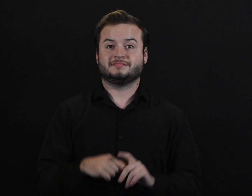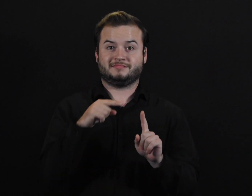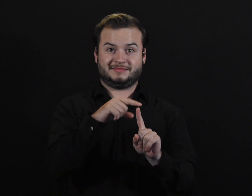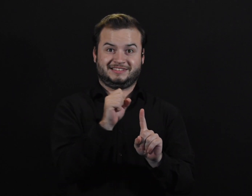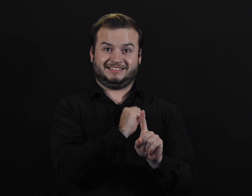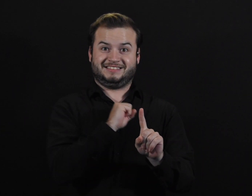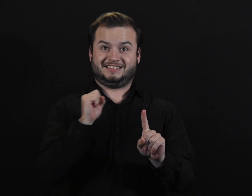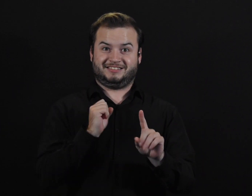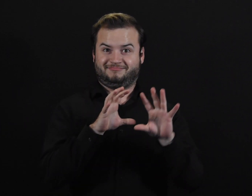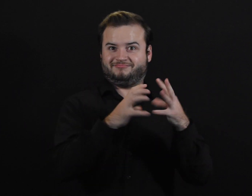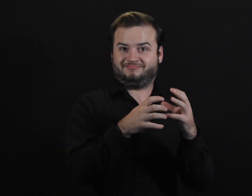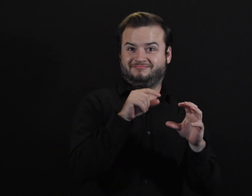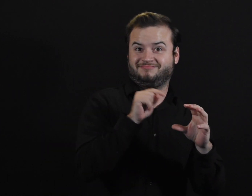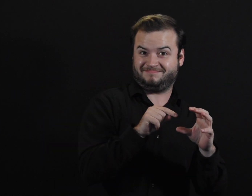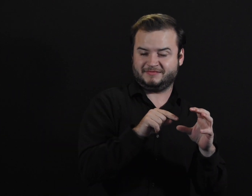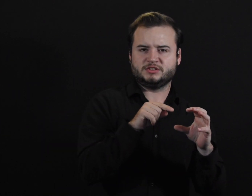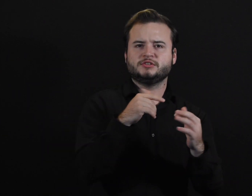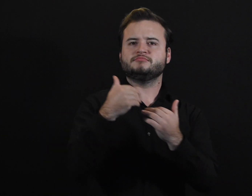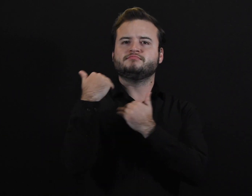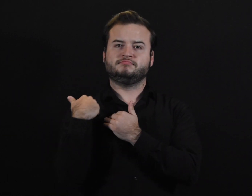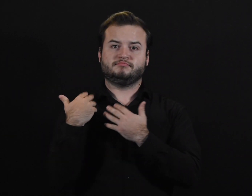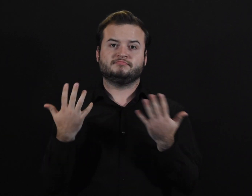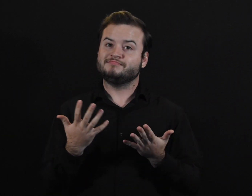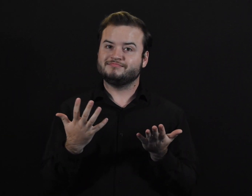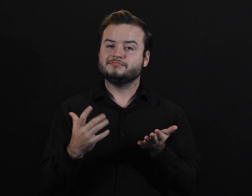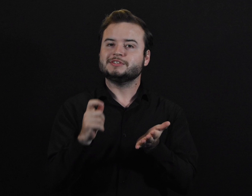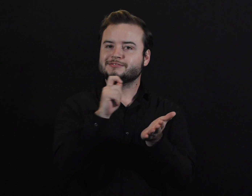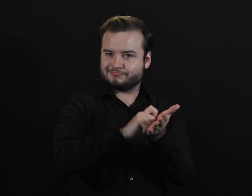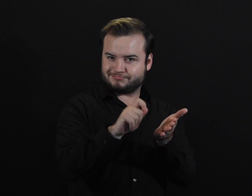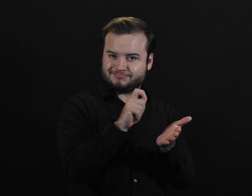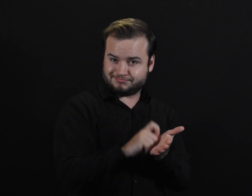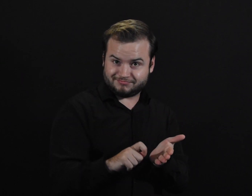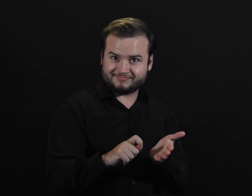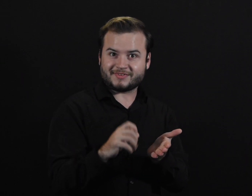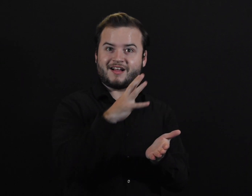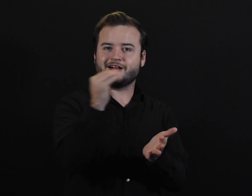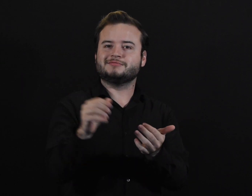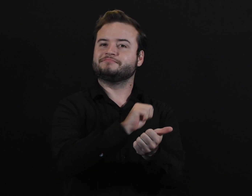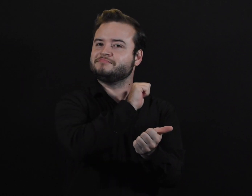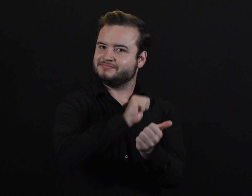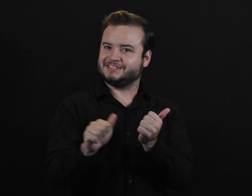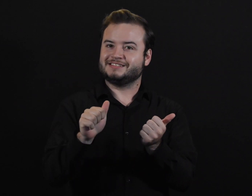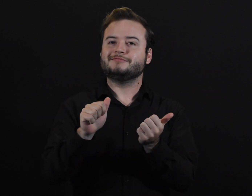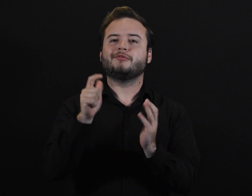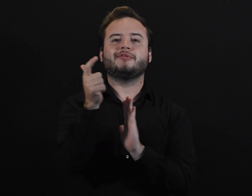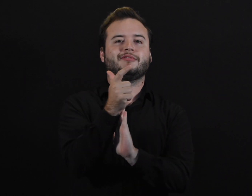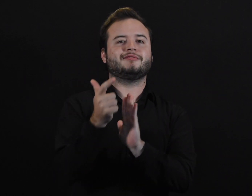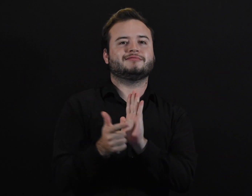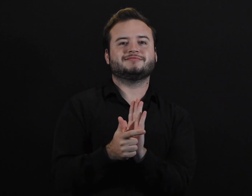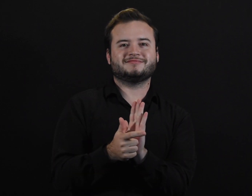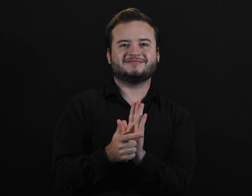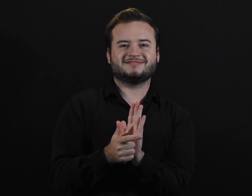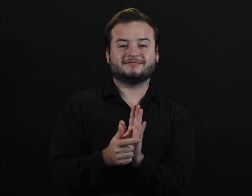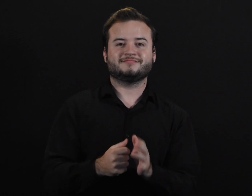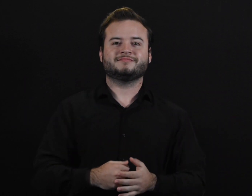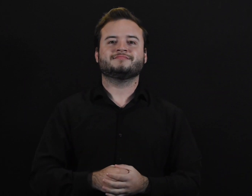Senators are responsible for writing and passing legislation,